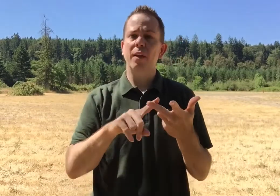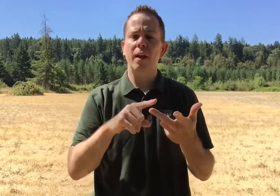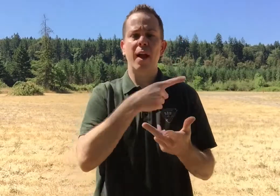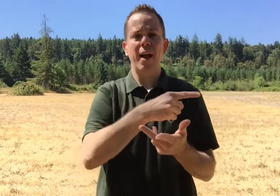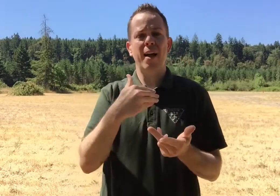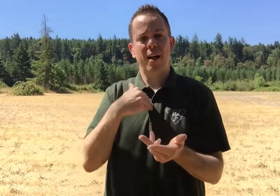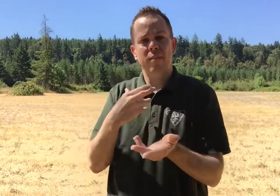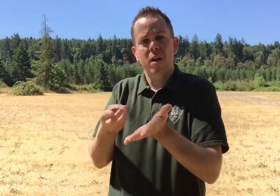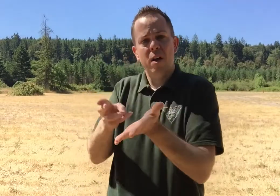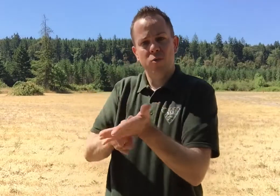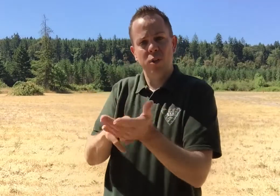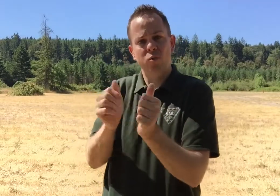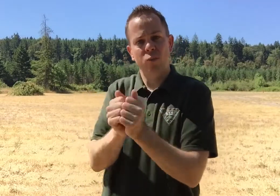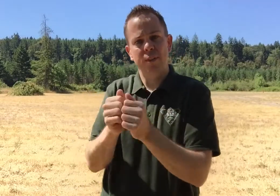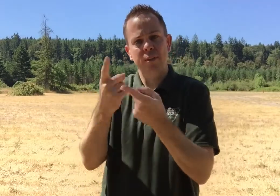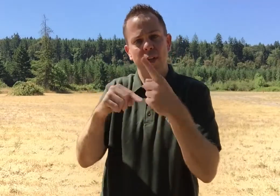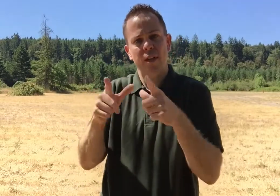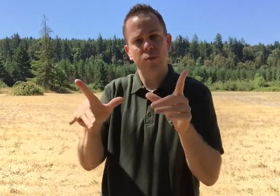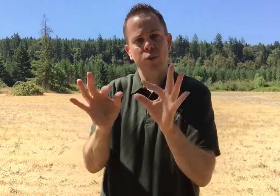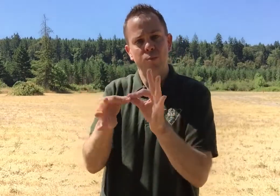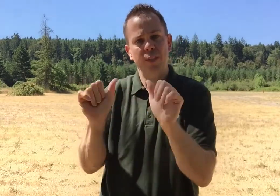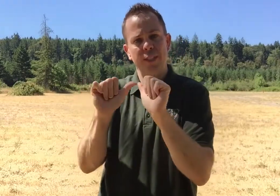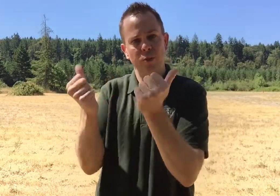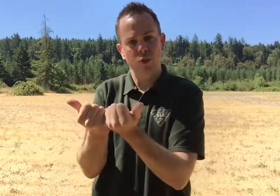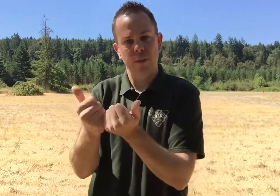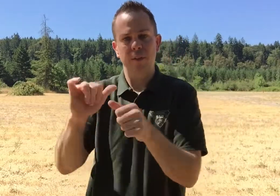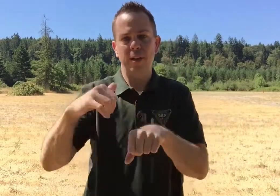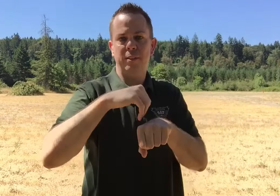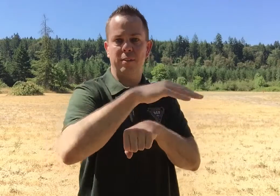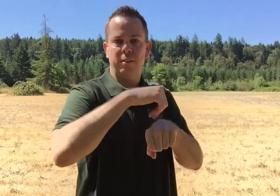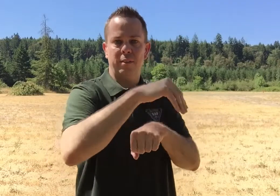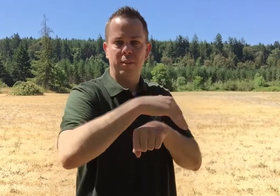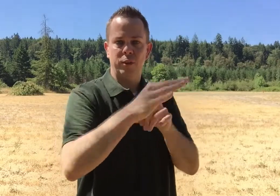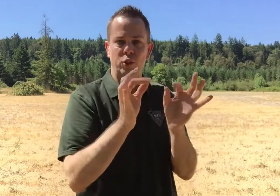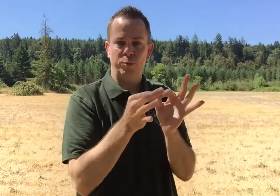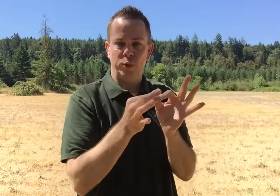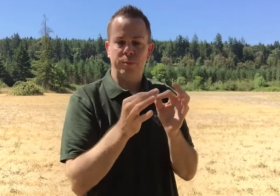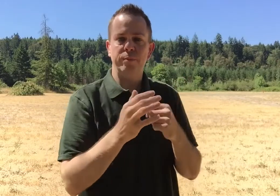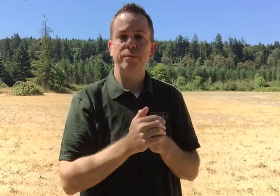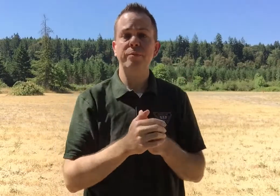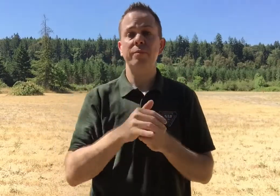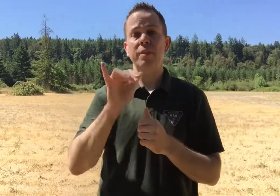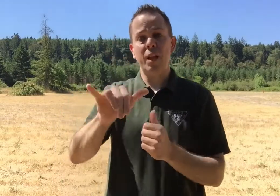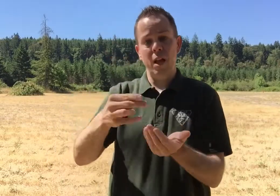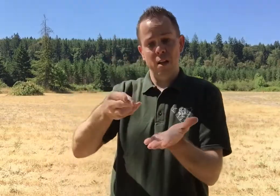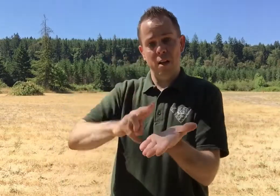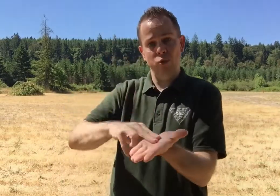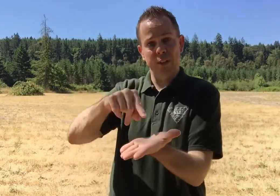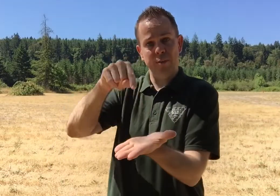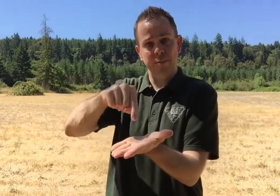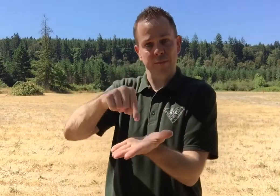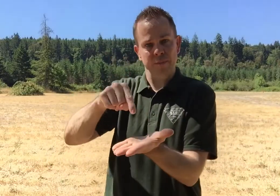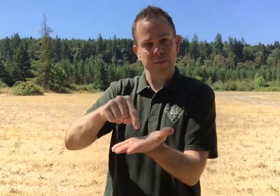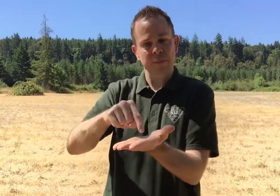The hospital does have a contract in place with a sign language interpreting agency to provide live interpreters.